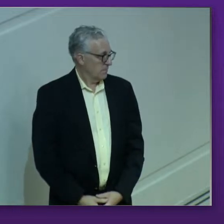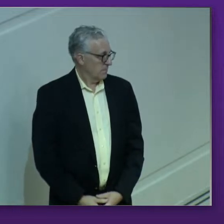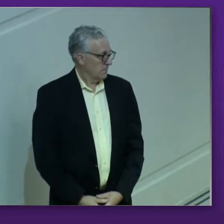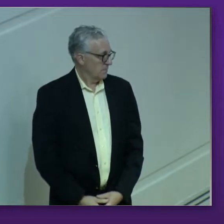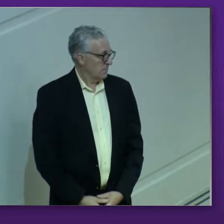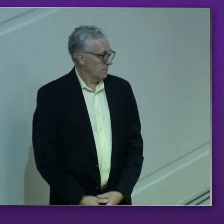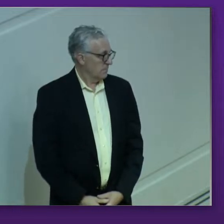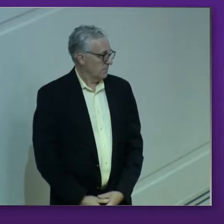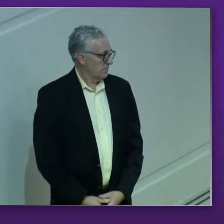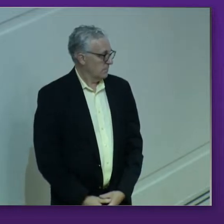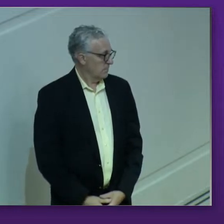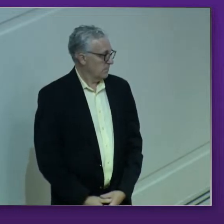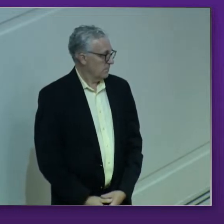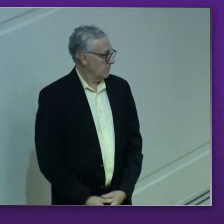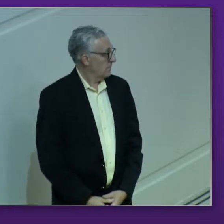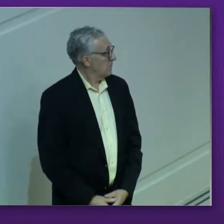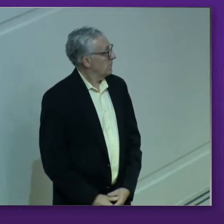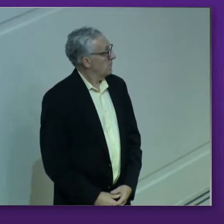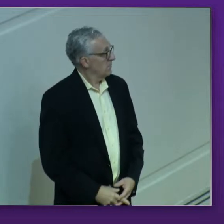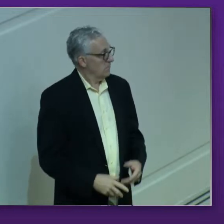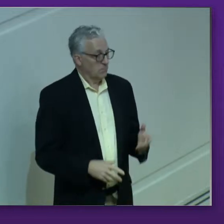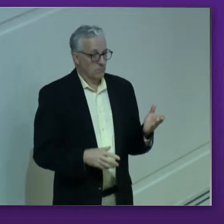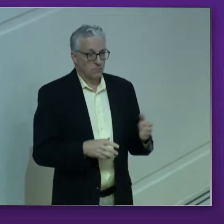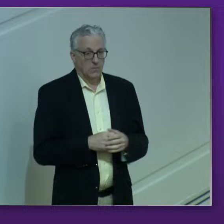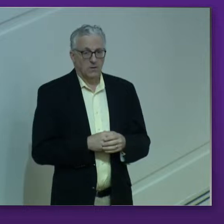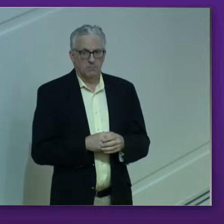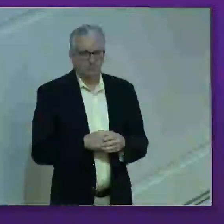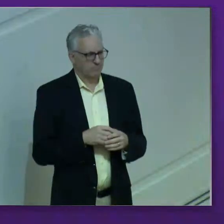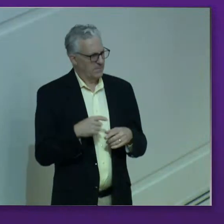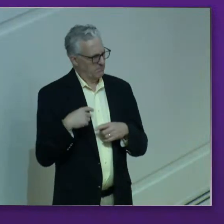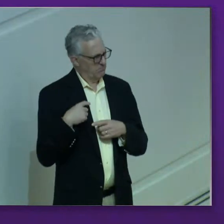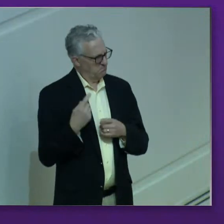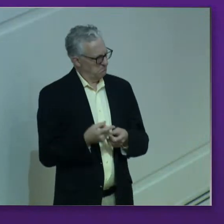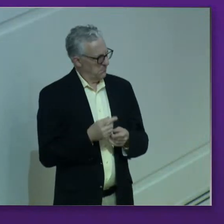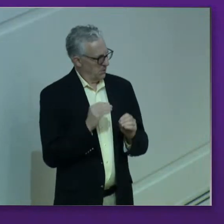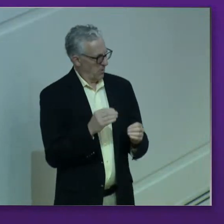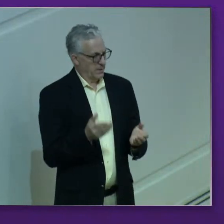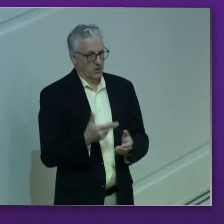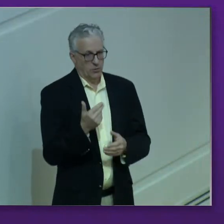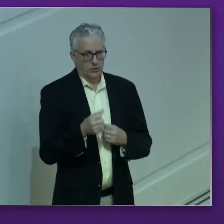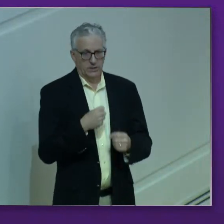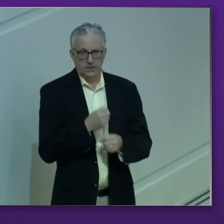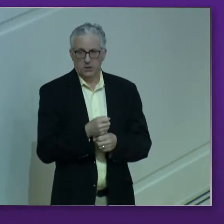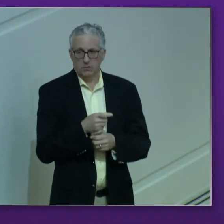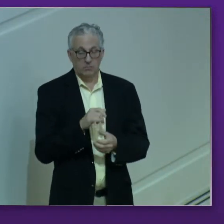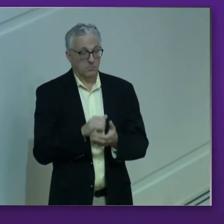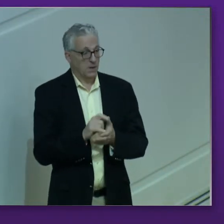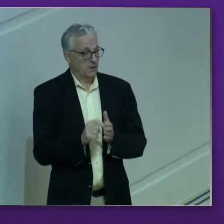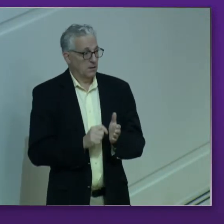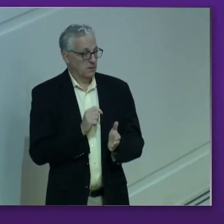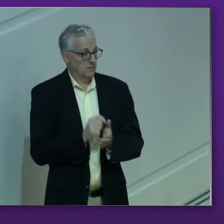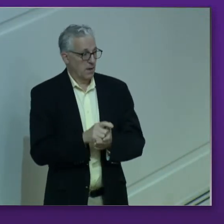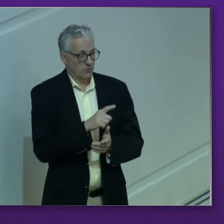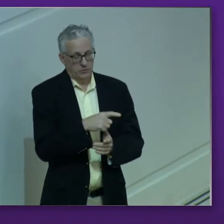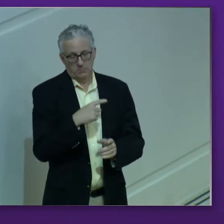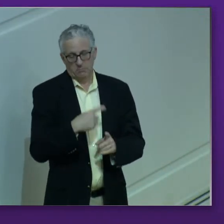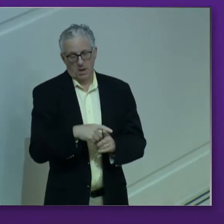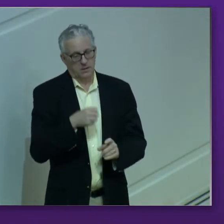LIKE TO INVITE PROF. MEGAN HOWARD TO JOIN US.